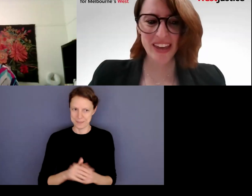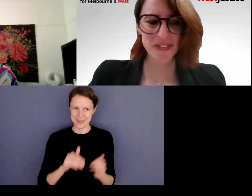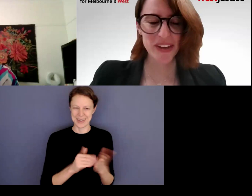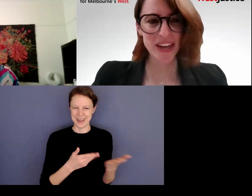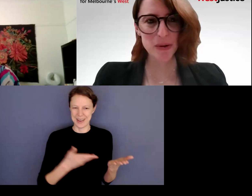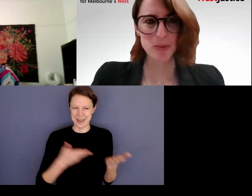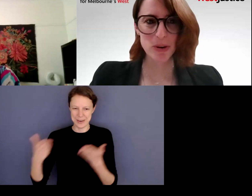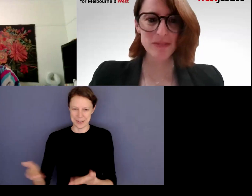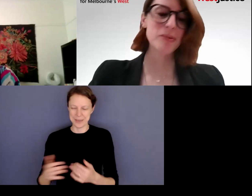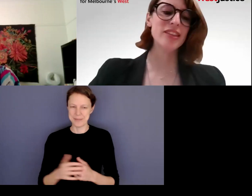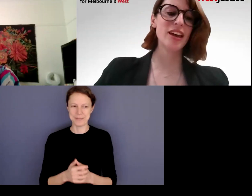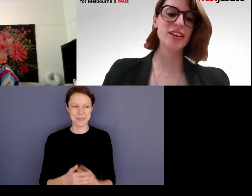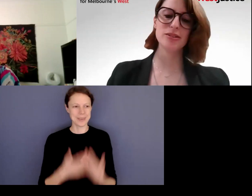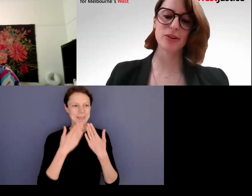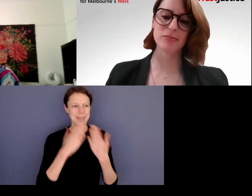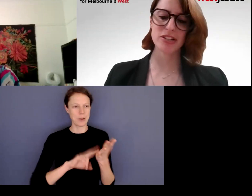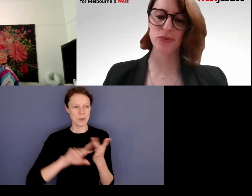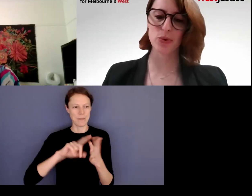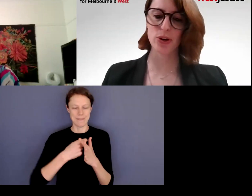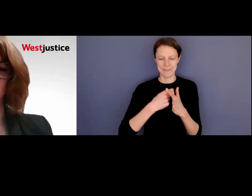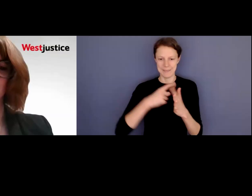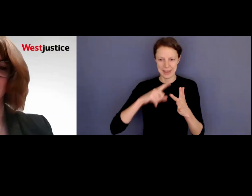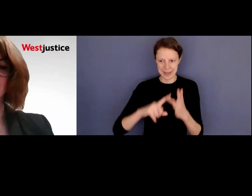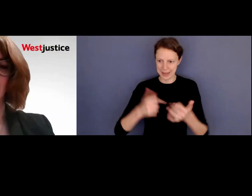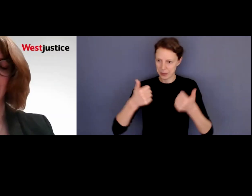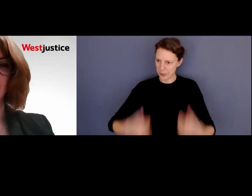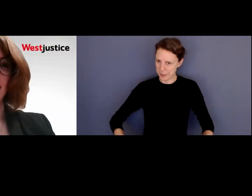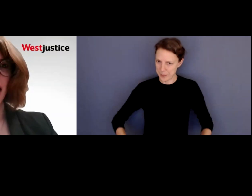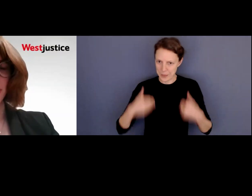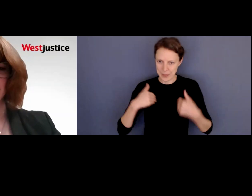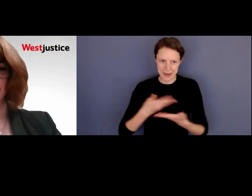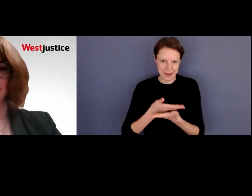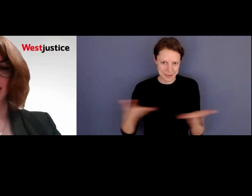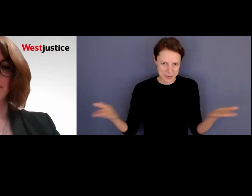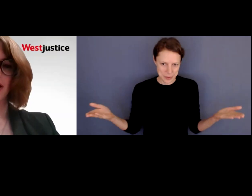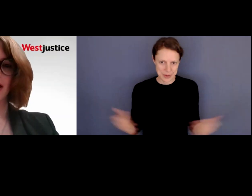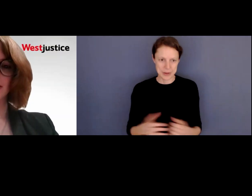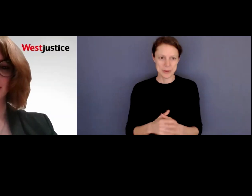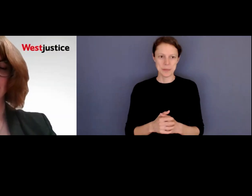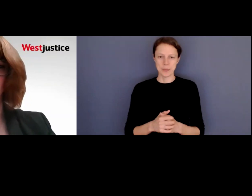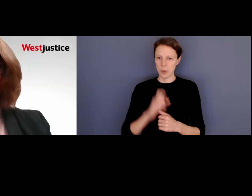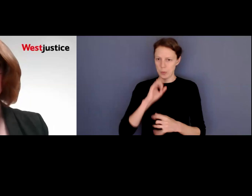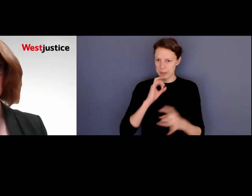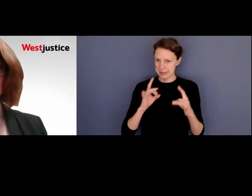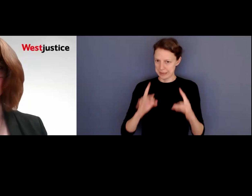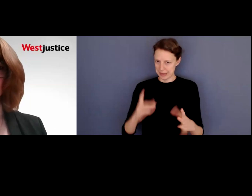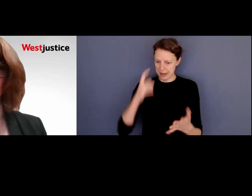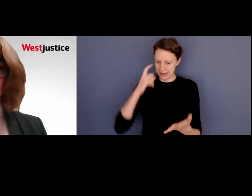Thanks, Vikki, and good morning everyone. Thank you so much for joining today. I will also begin by acknowledging the traditional